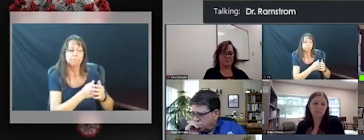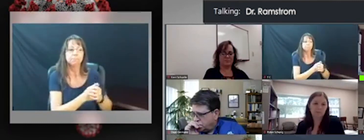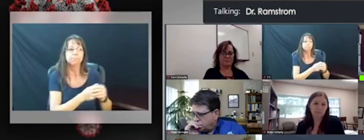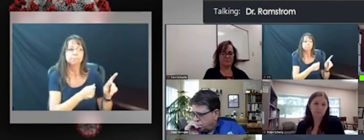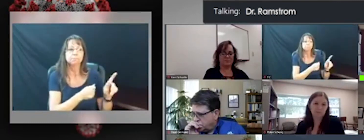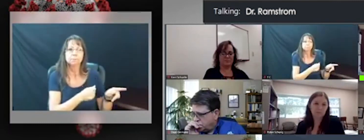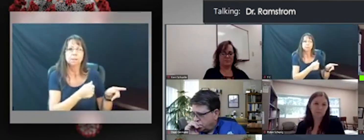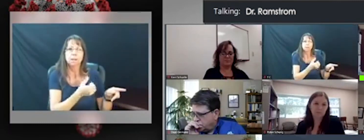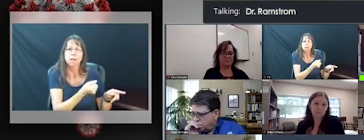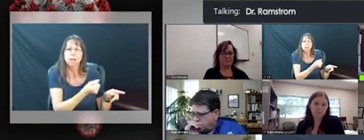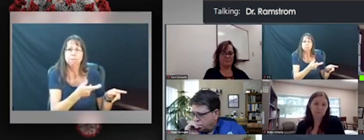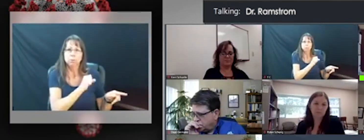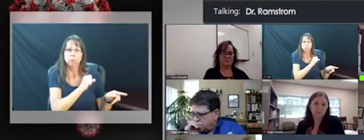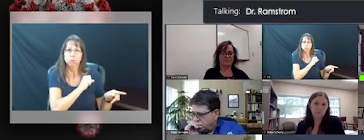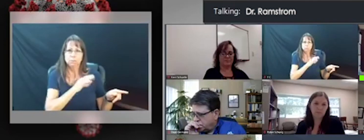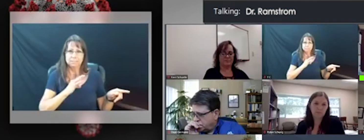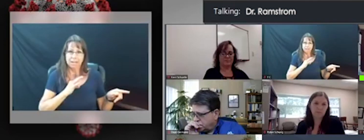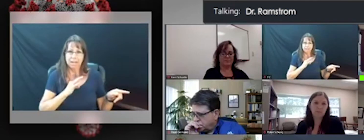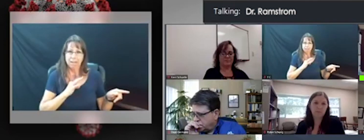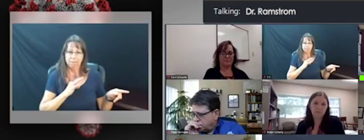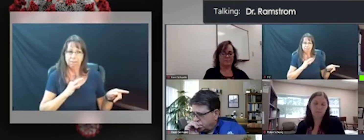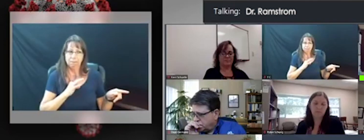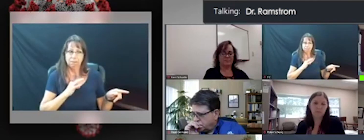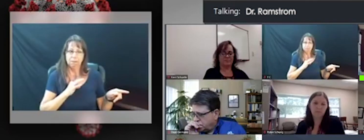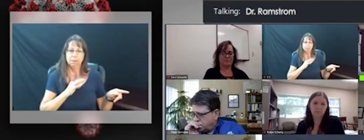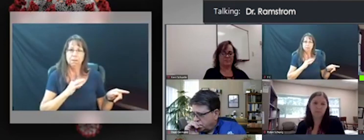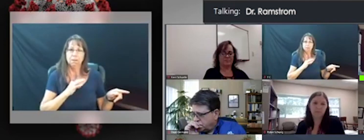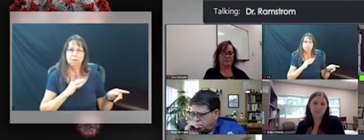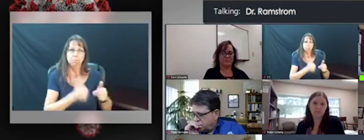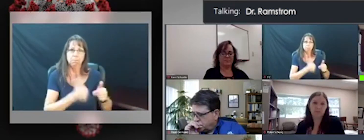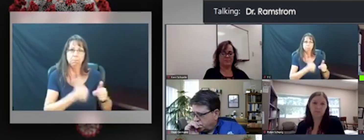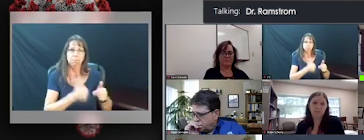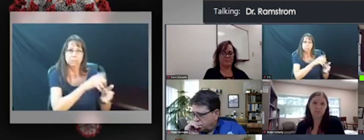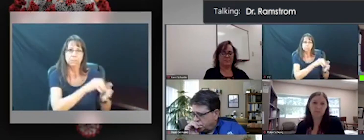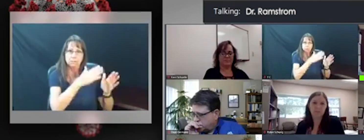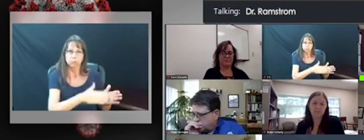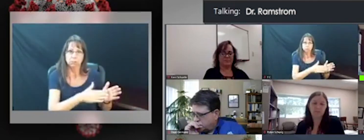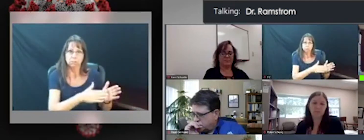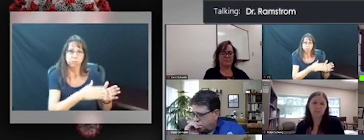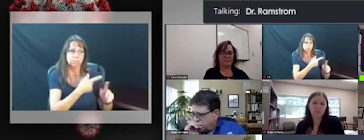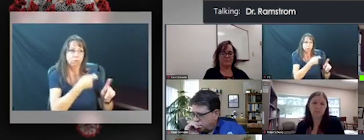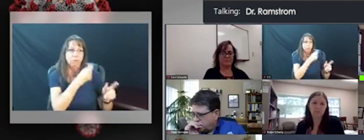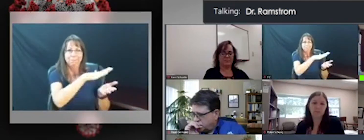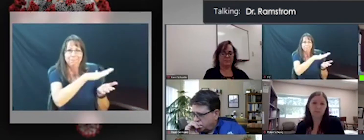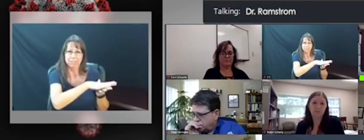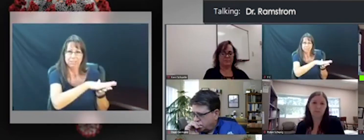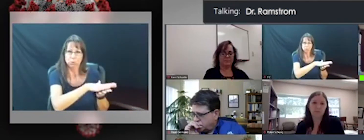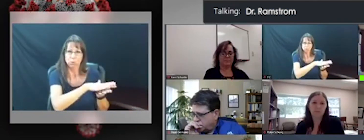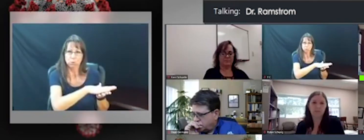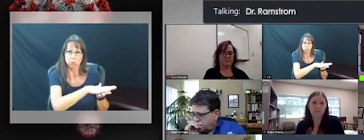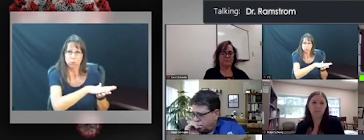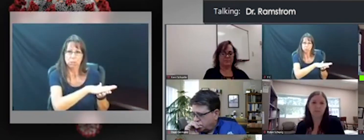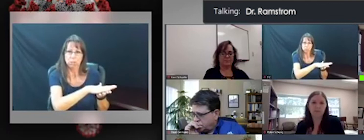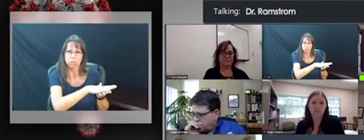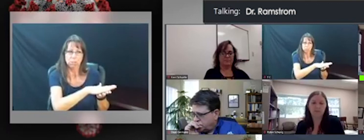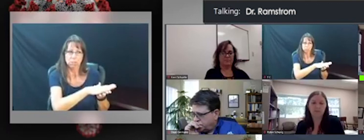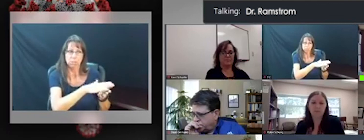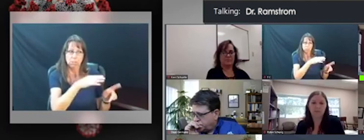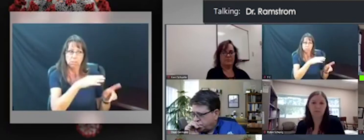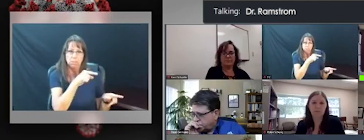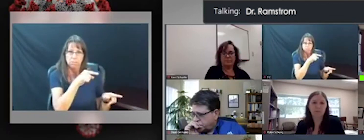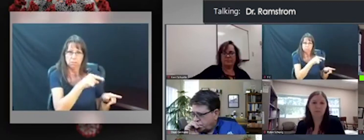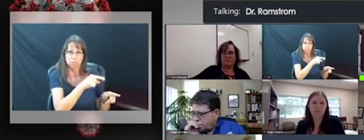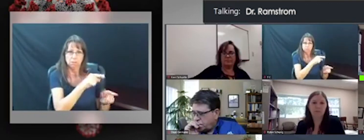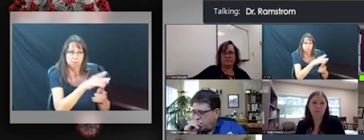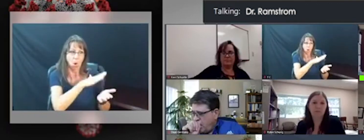it's not Bethel at large. It's the school, BSSM. So, that college age group primarily.